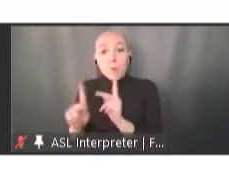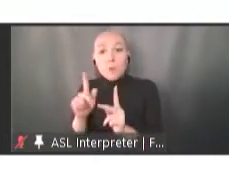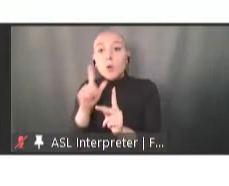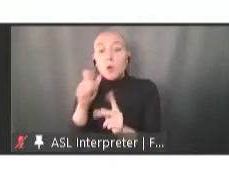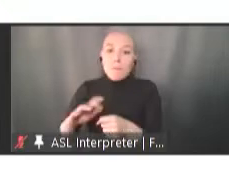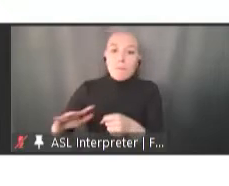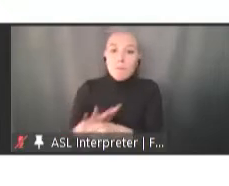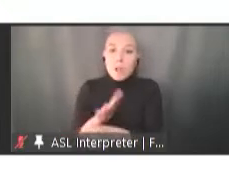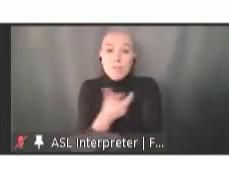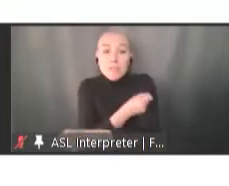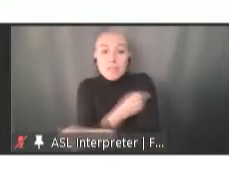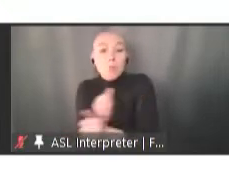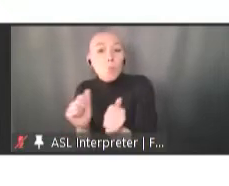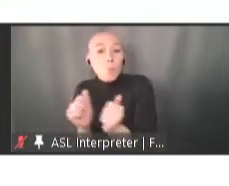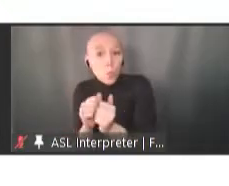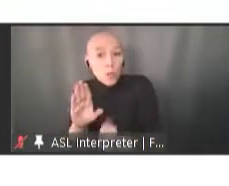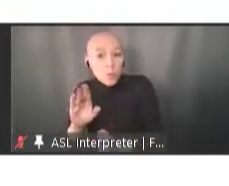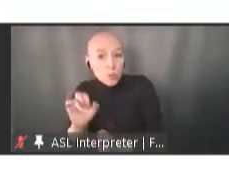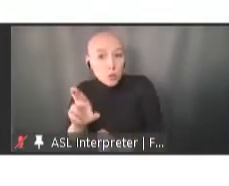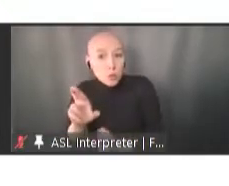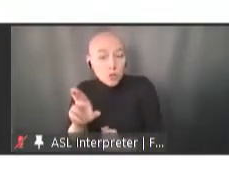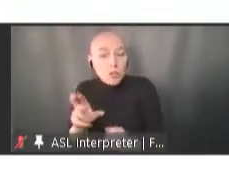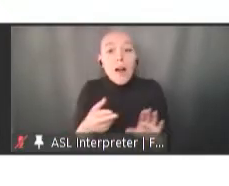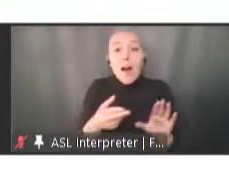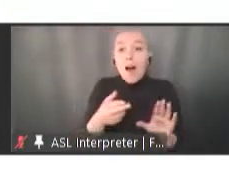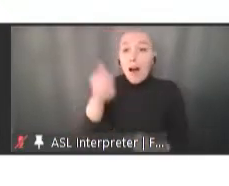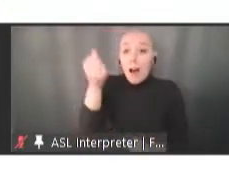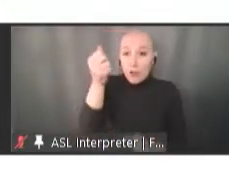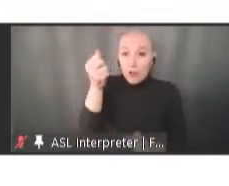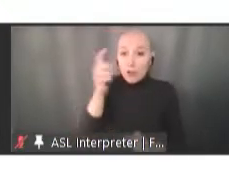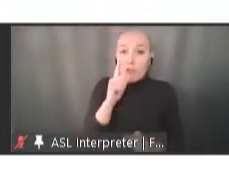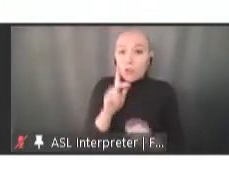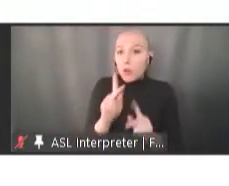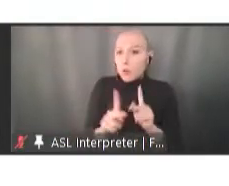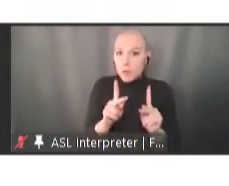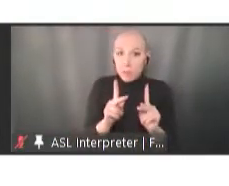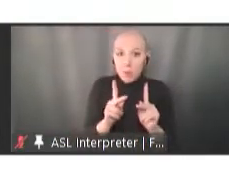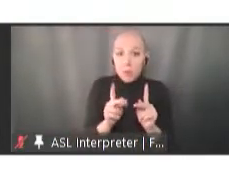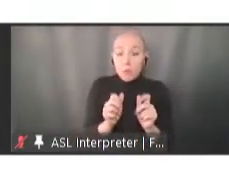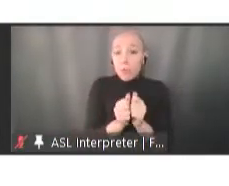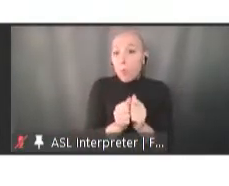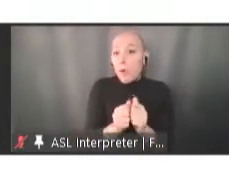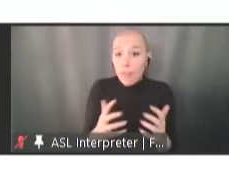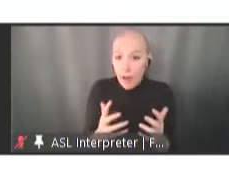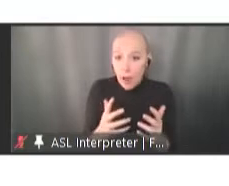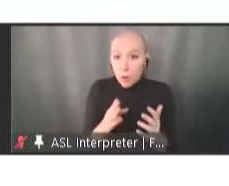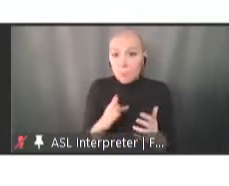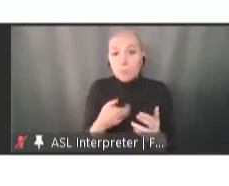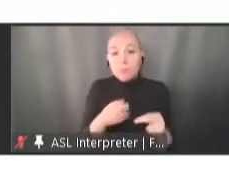higher in those without a booster dose, and much higher in unvaccinated persons. Next slide.